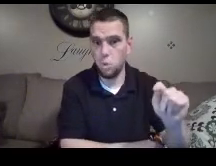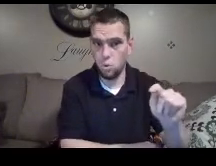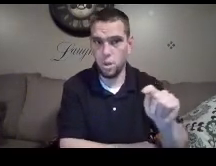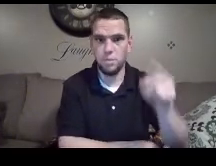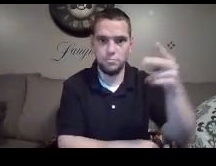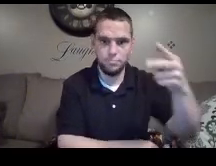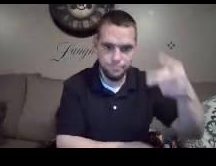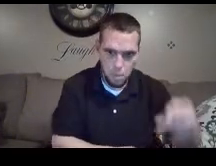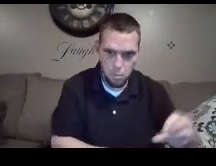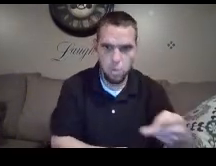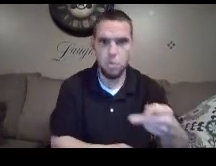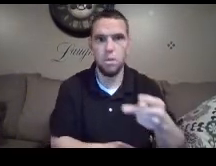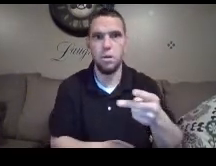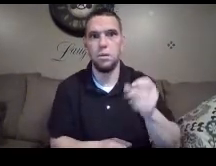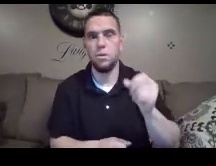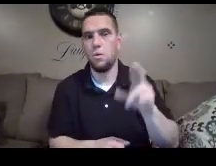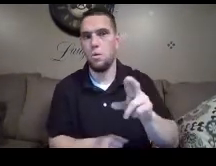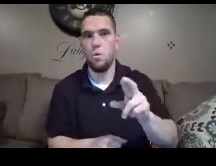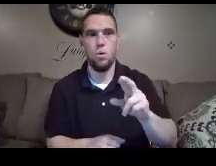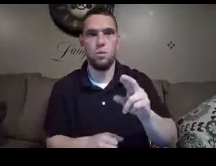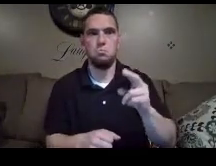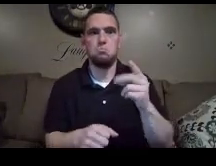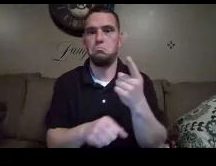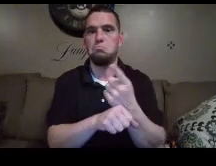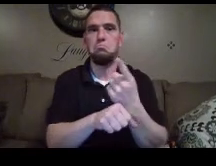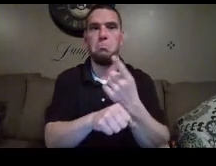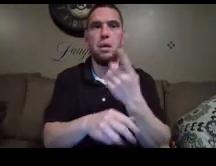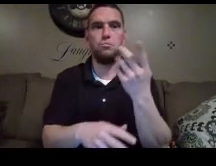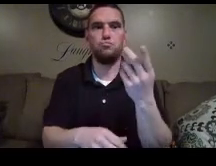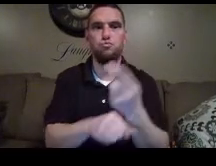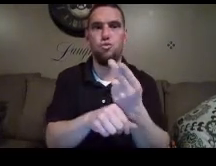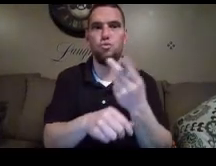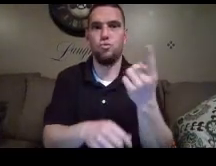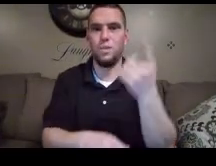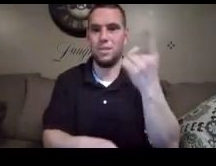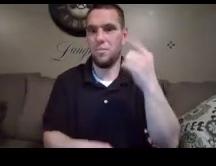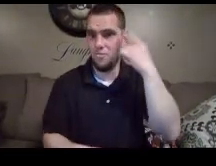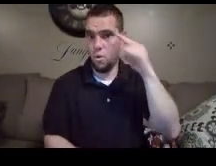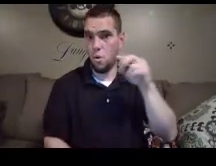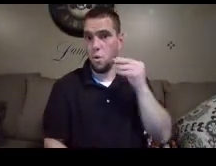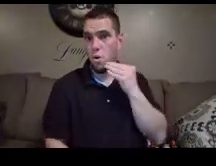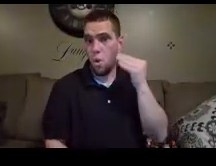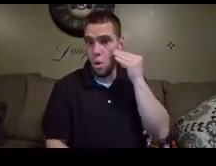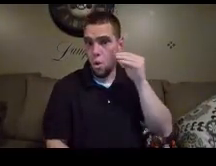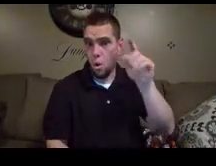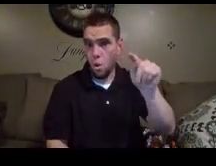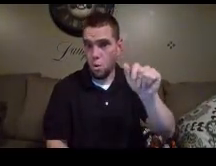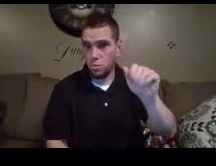actually navigate up to your, your home tab and your paragraph settings and you choose the list.